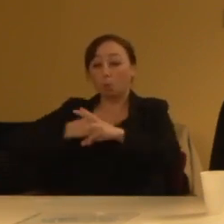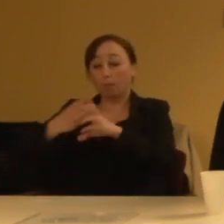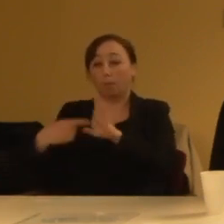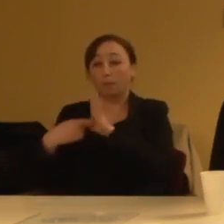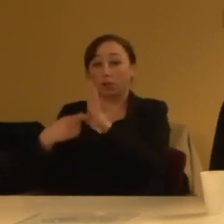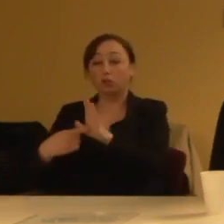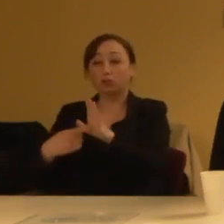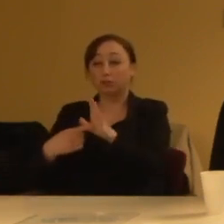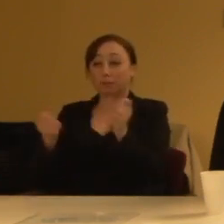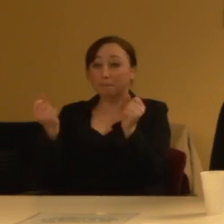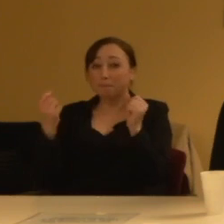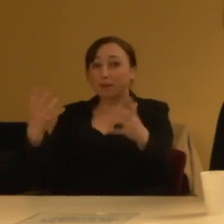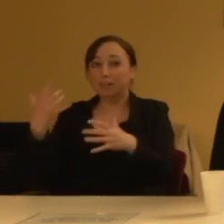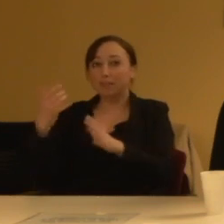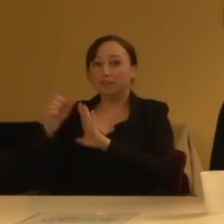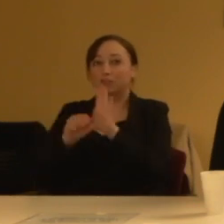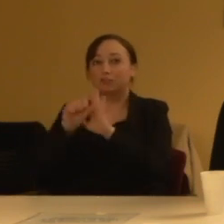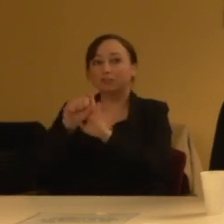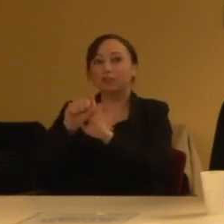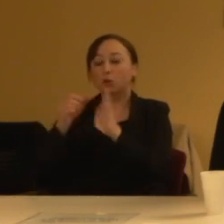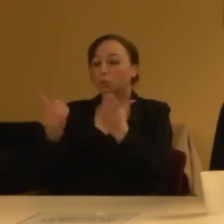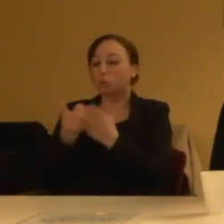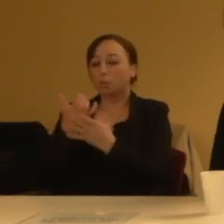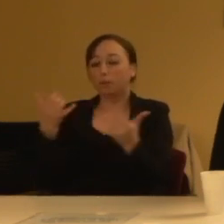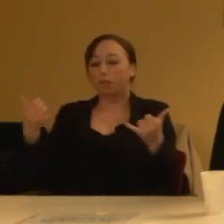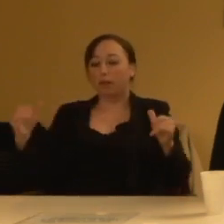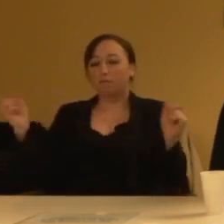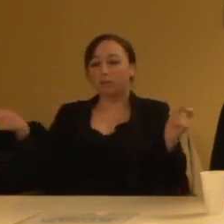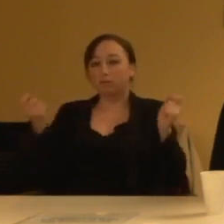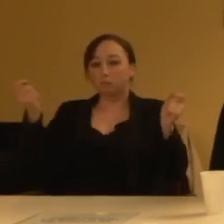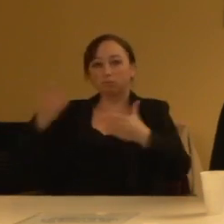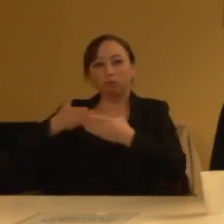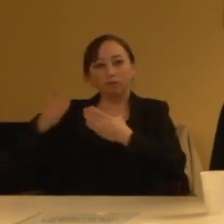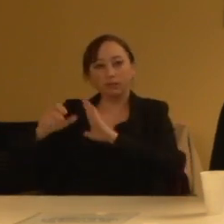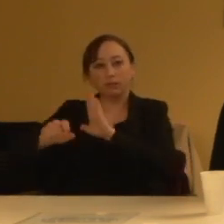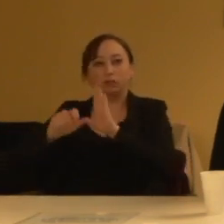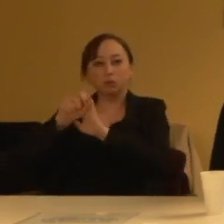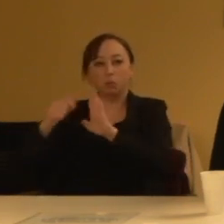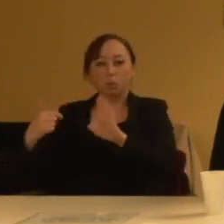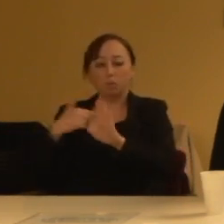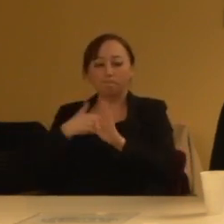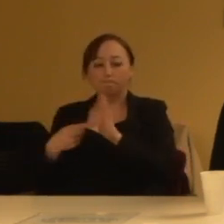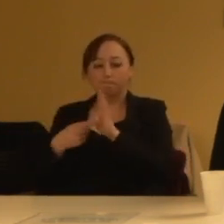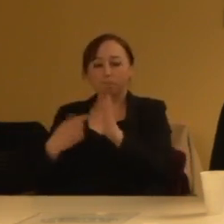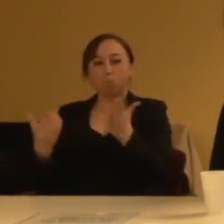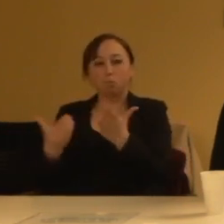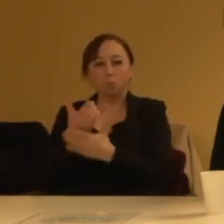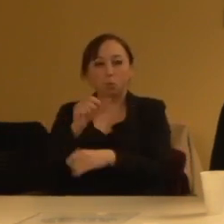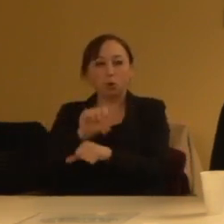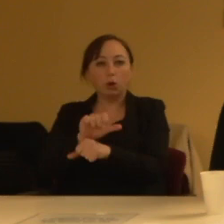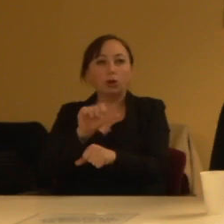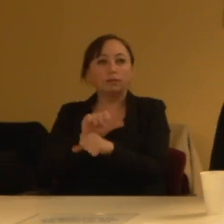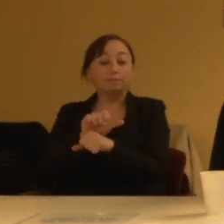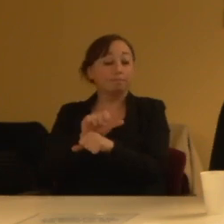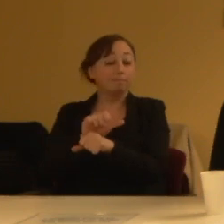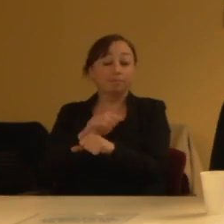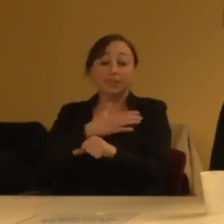season are world premieres, and we do a new play festival at the end of each season. So it's, yeah, it's just become kind of my main thing.